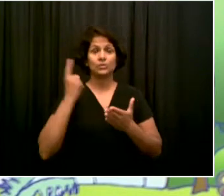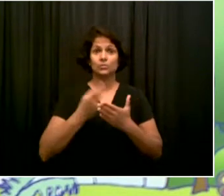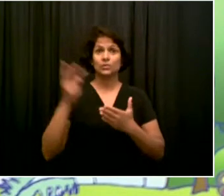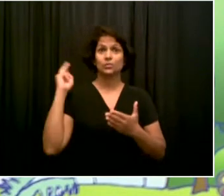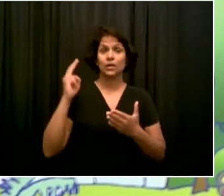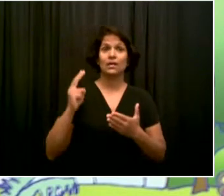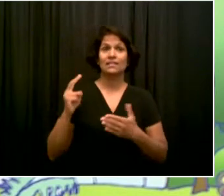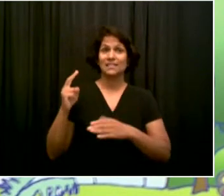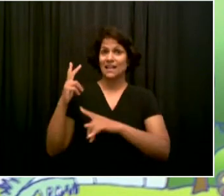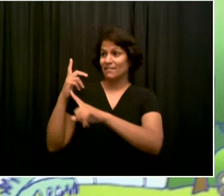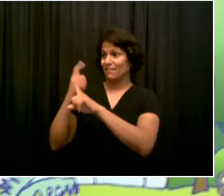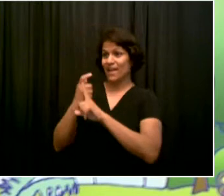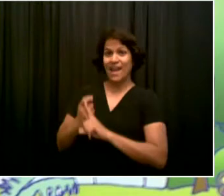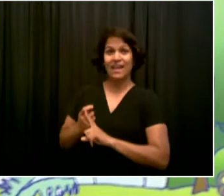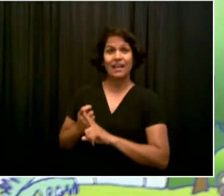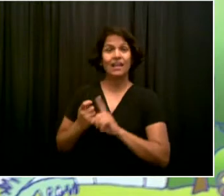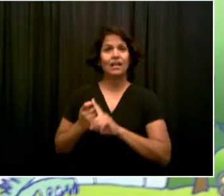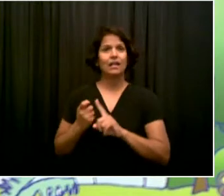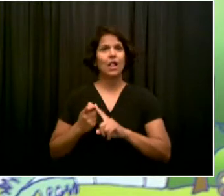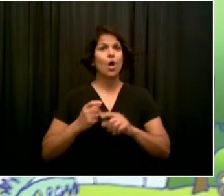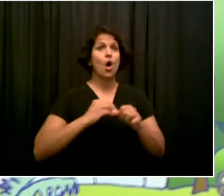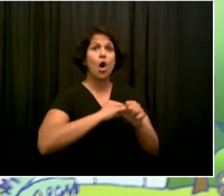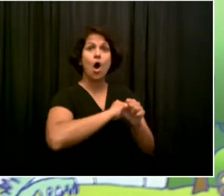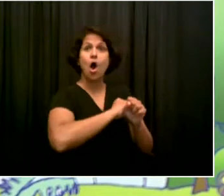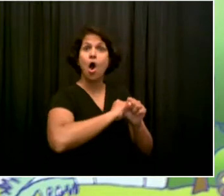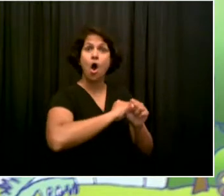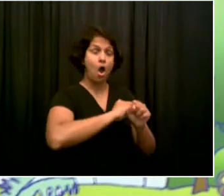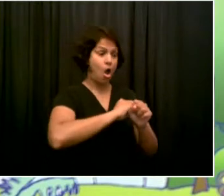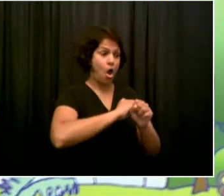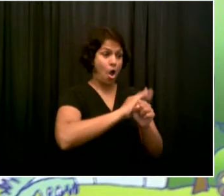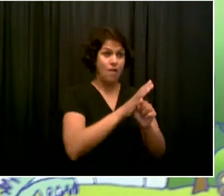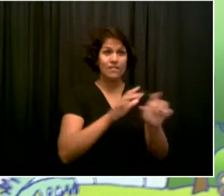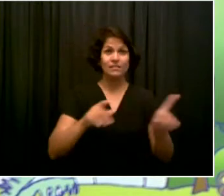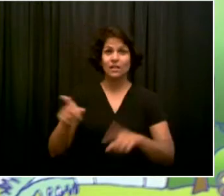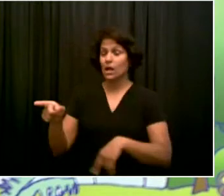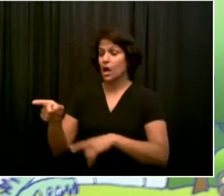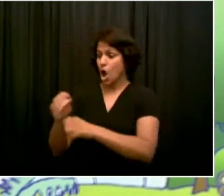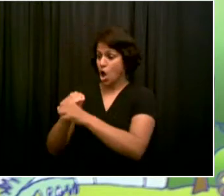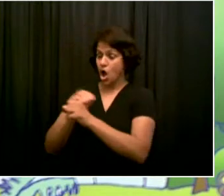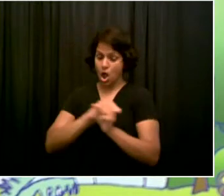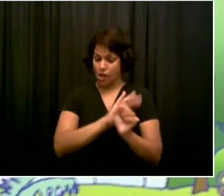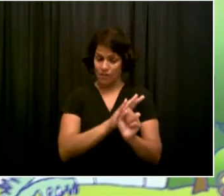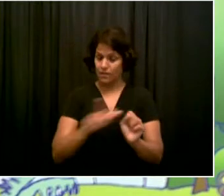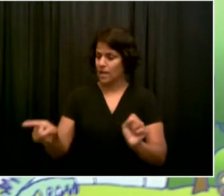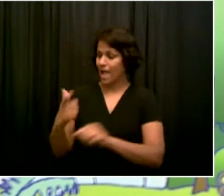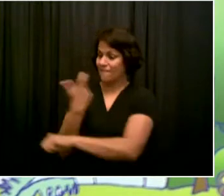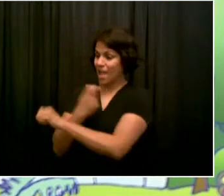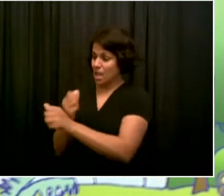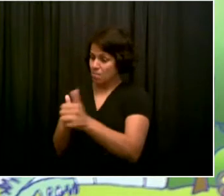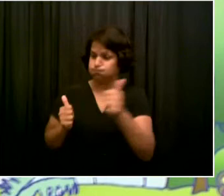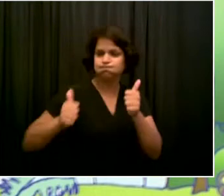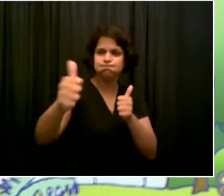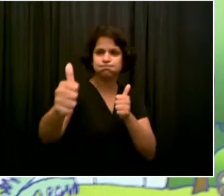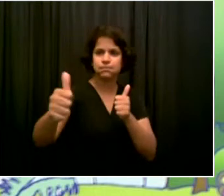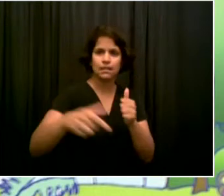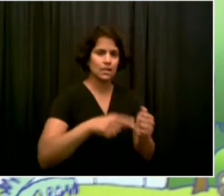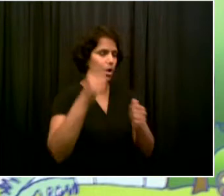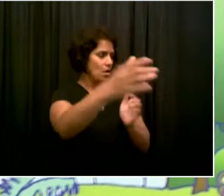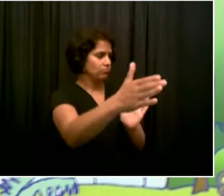THAT TO HAPPEN